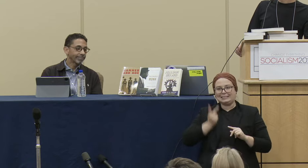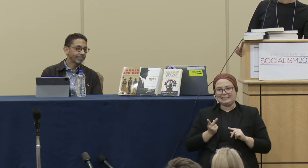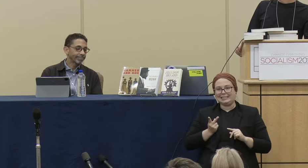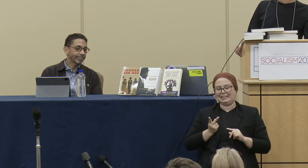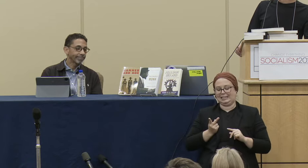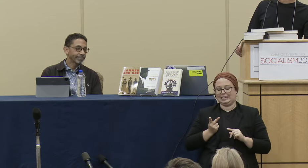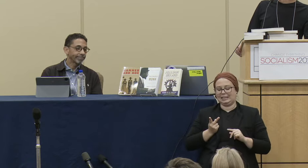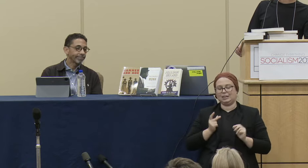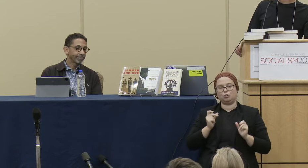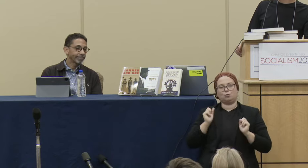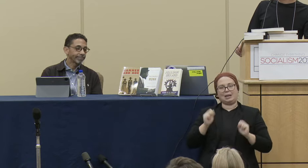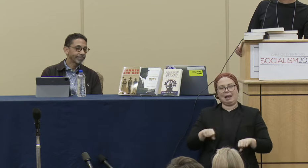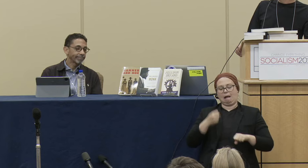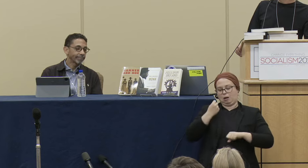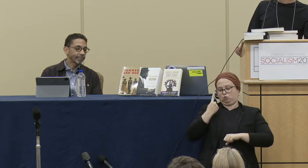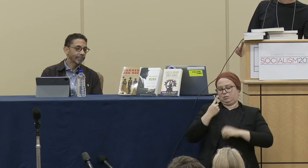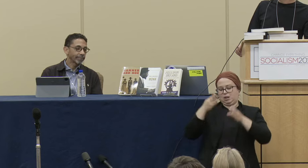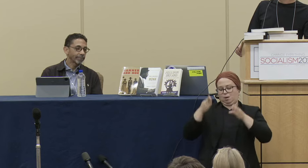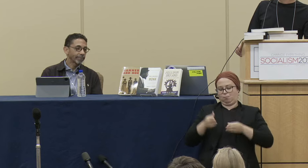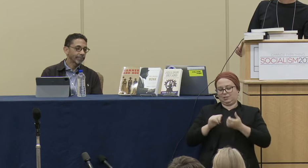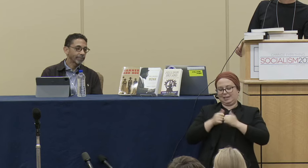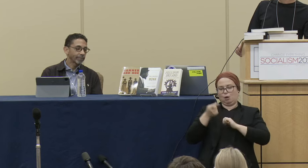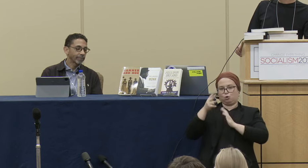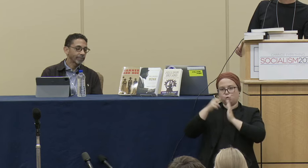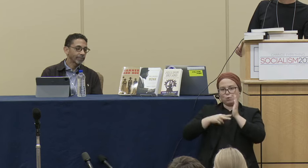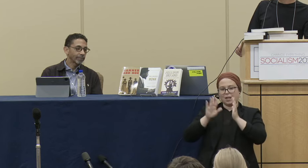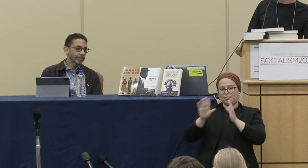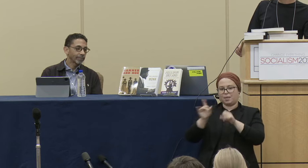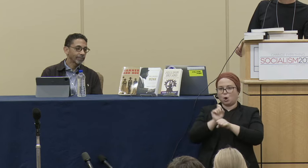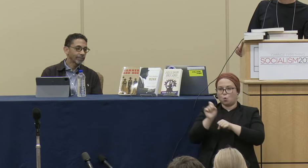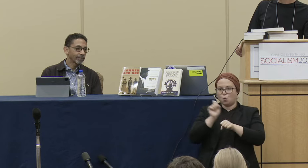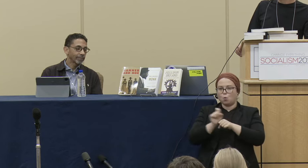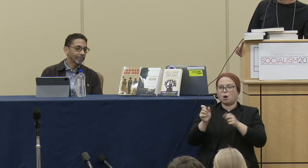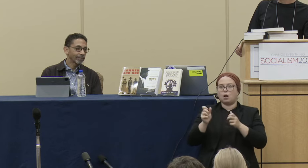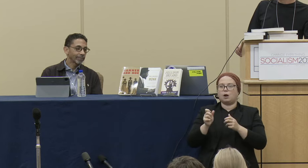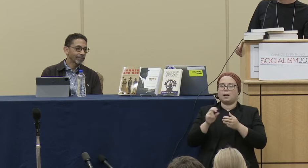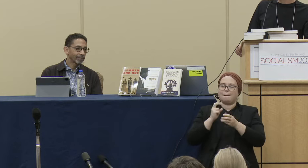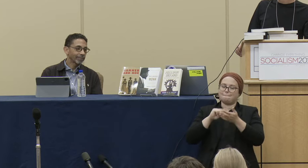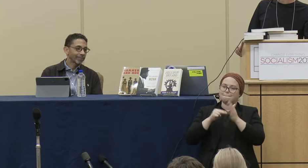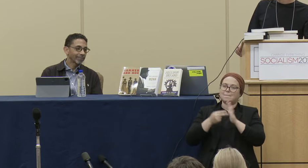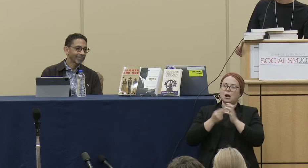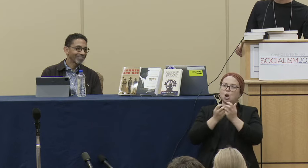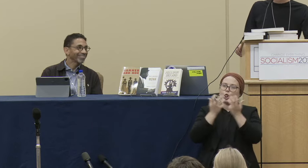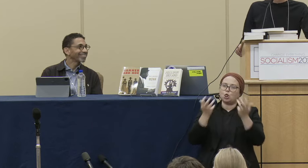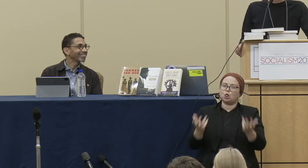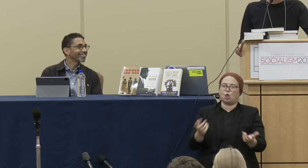You are a reader, and other people are seen in how you read their work. And that has meant so much to so many writers I